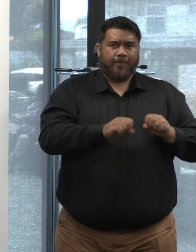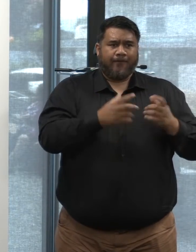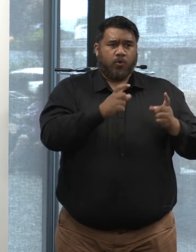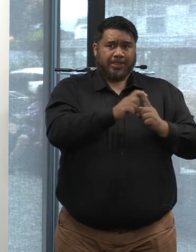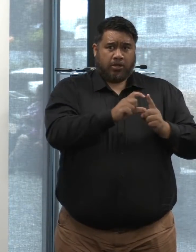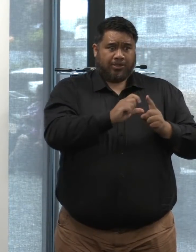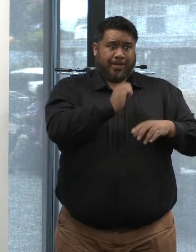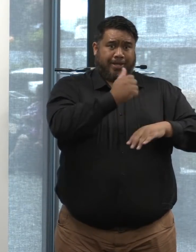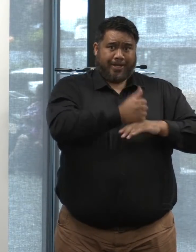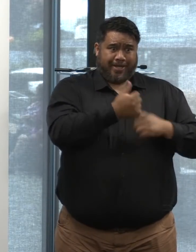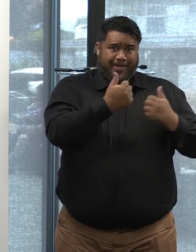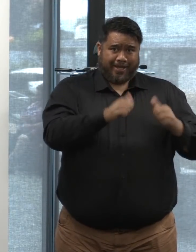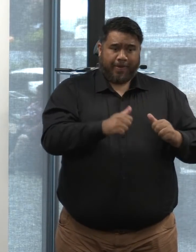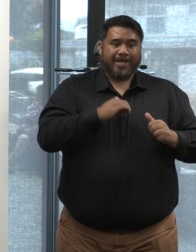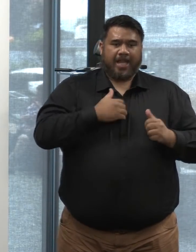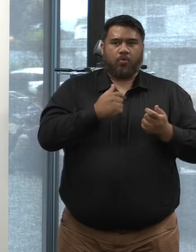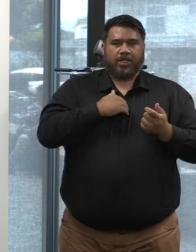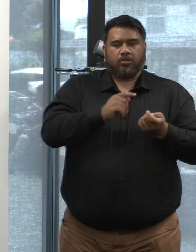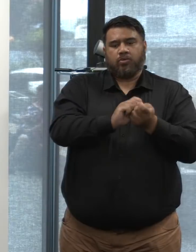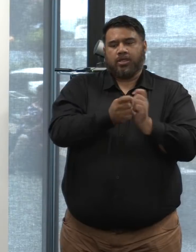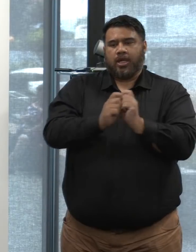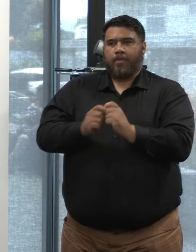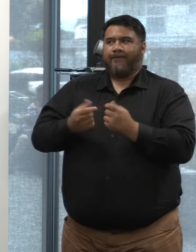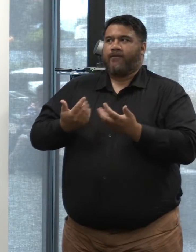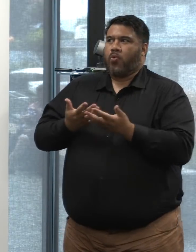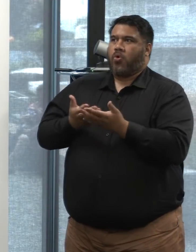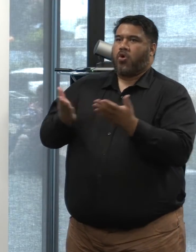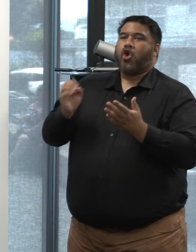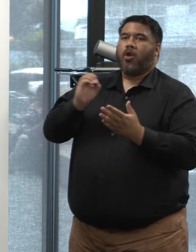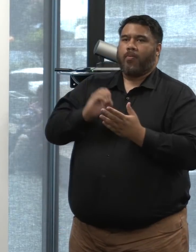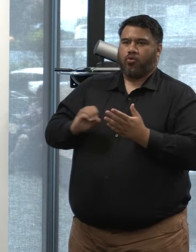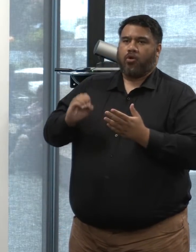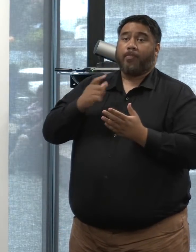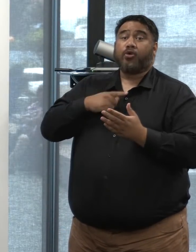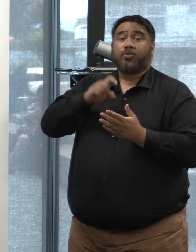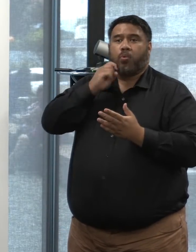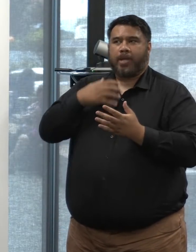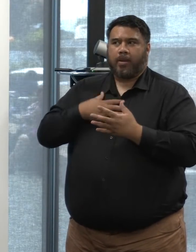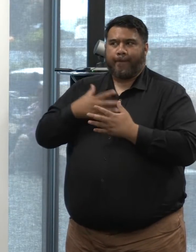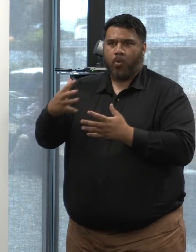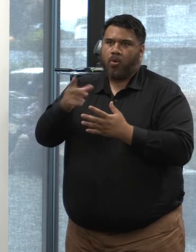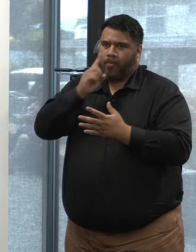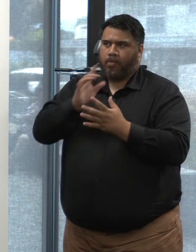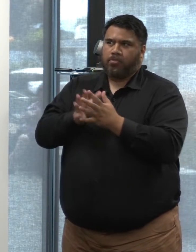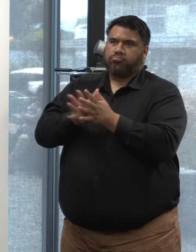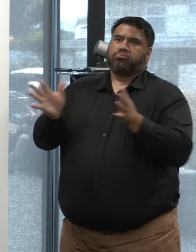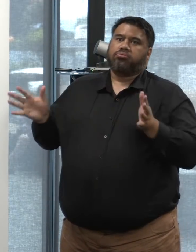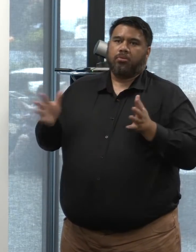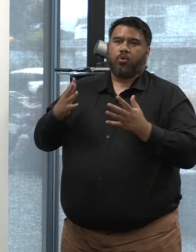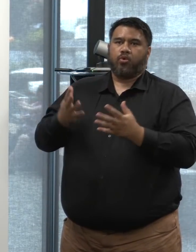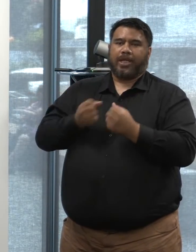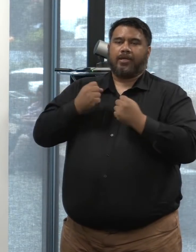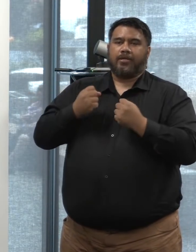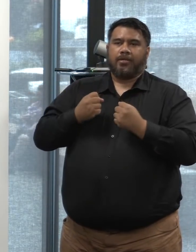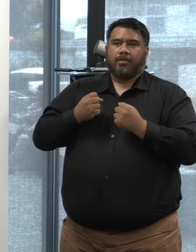community for both Delta and Omicron has been ongoing.